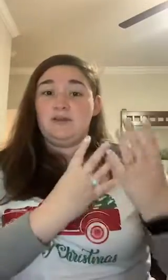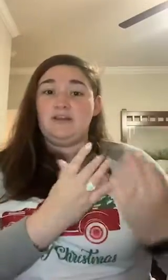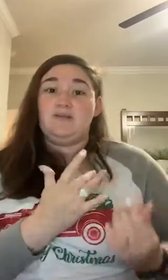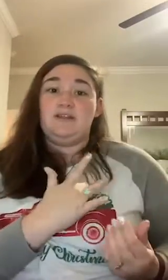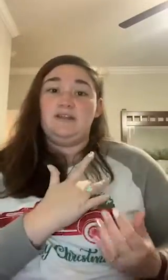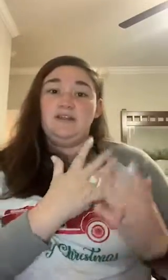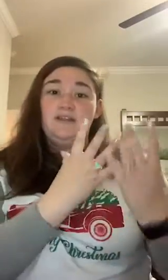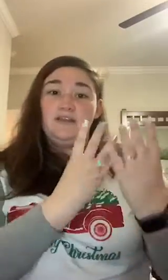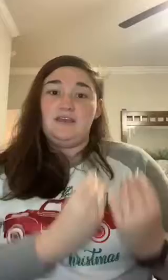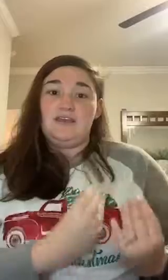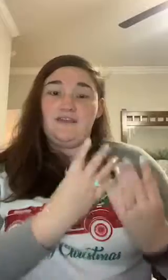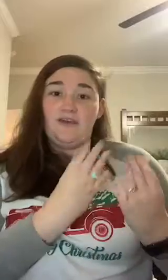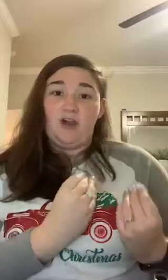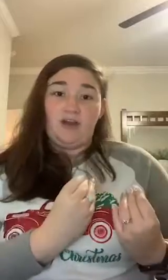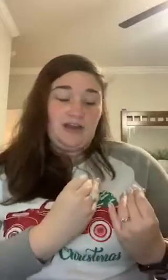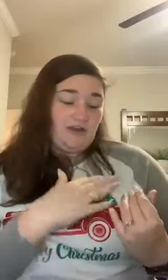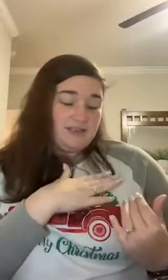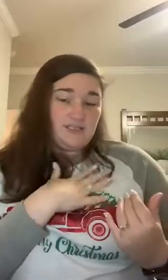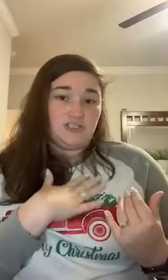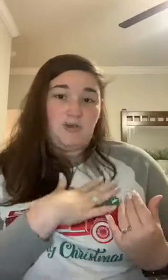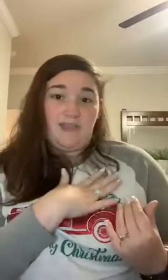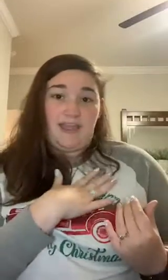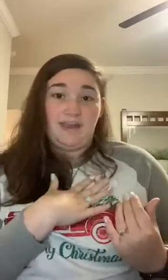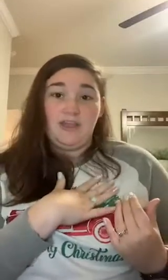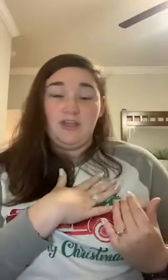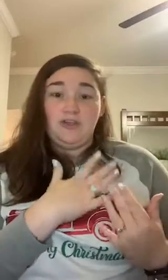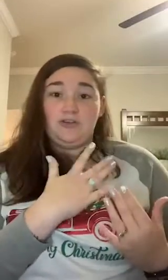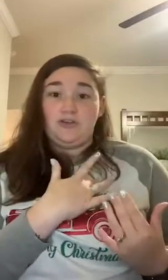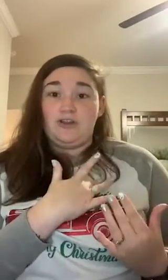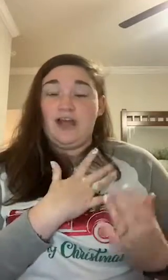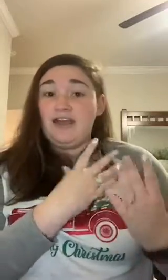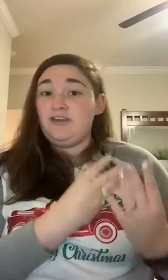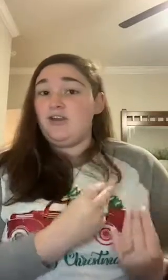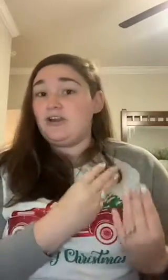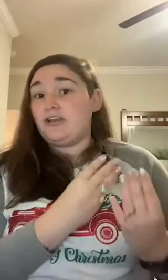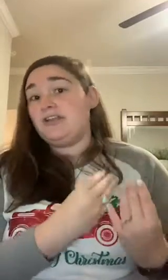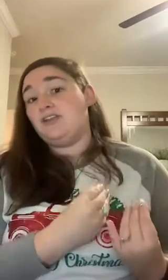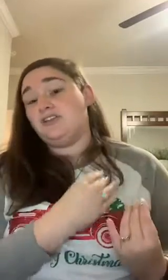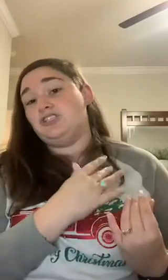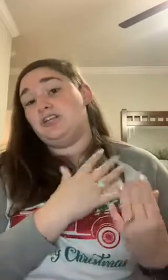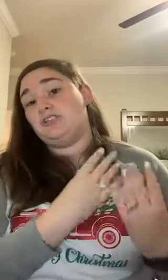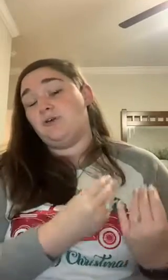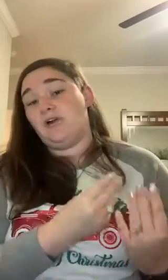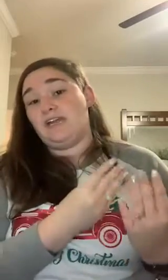to do it at the heart area so you're showing that you're kind-hearted, you're gentle-hearted